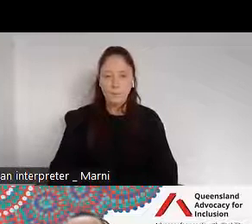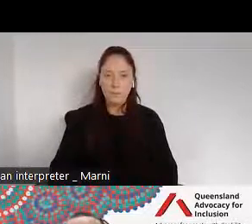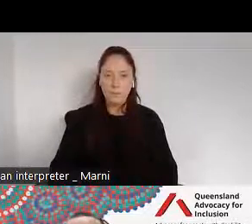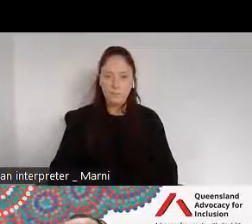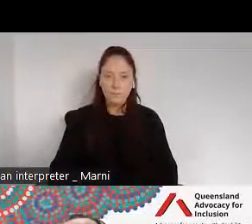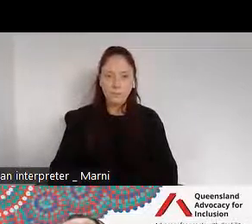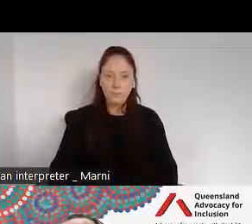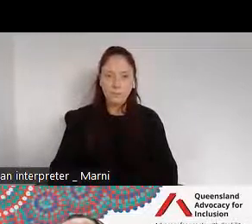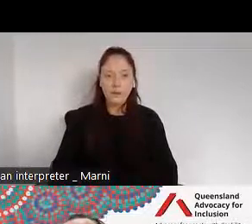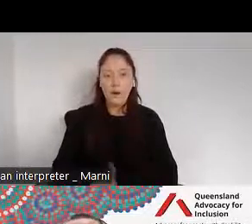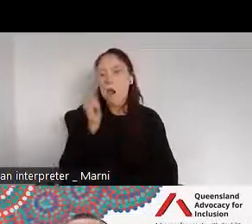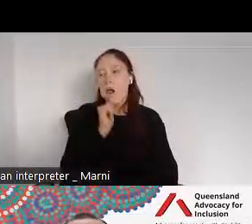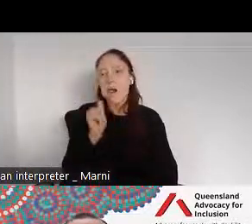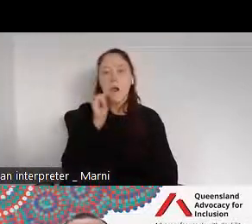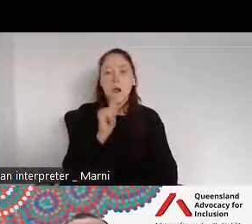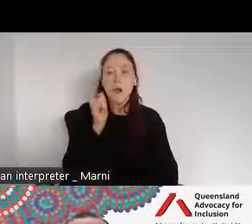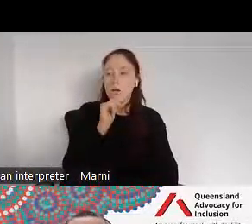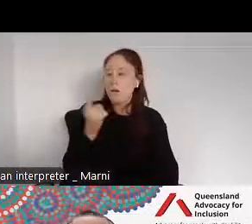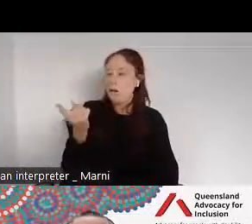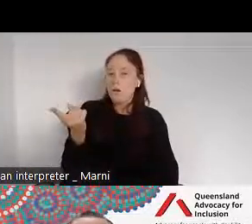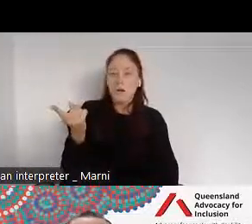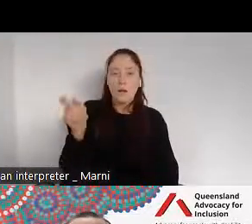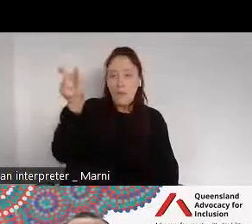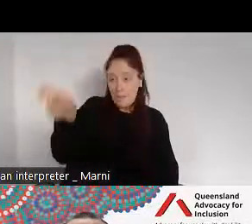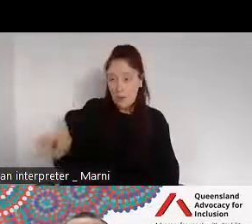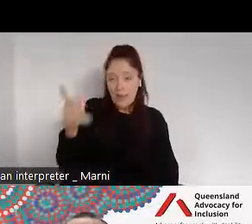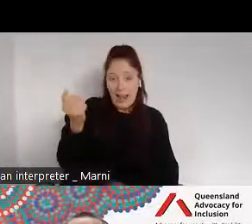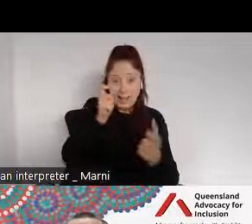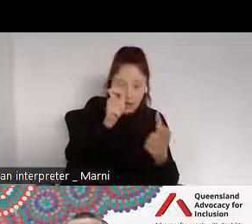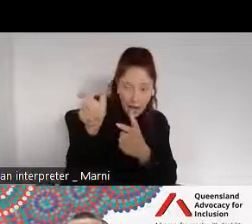someone is subject to a guardianship or administration order and they're hoping to either